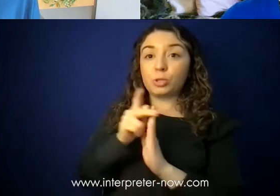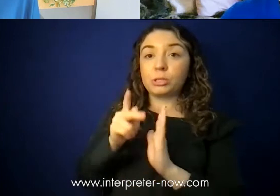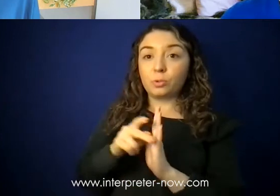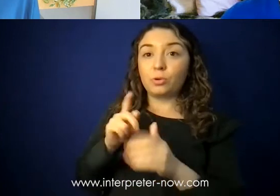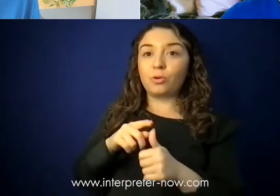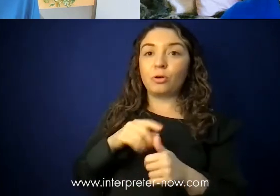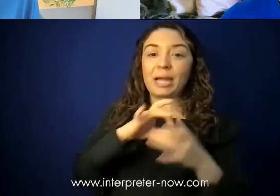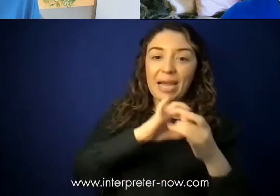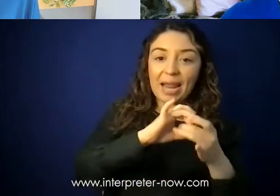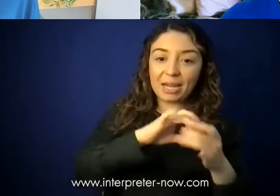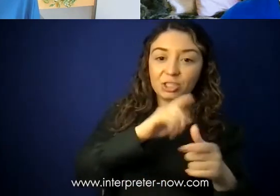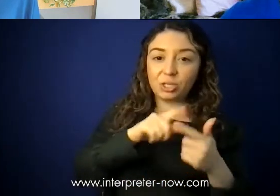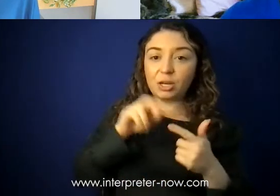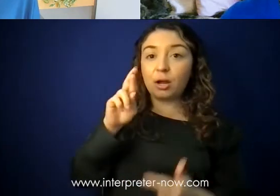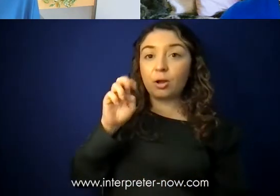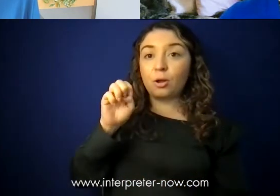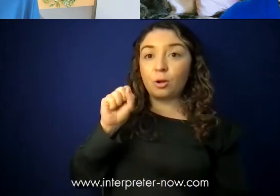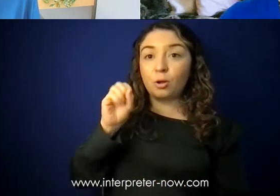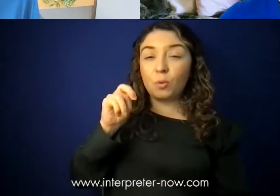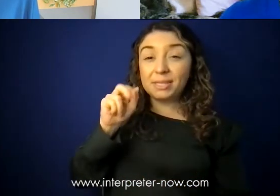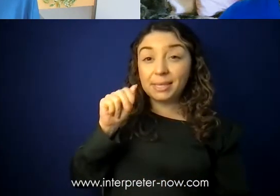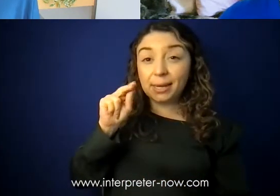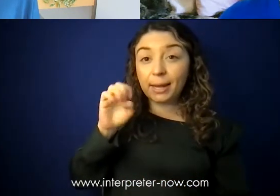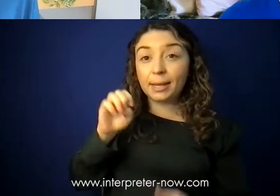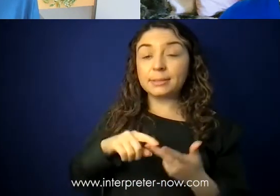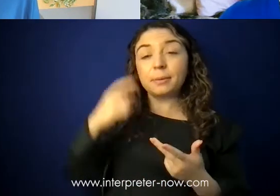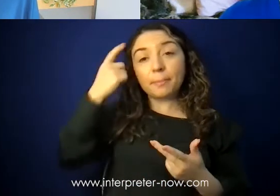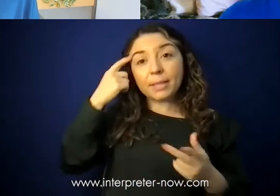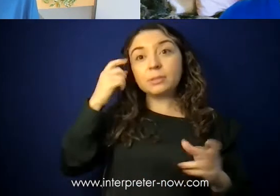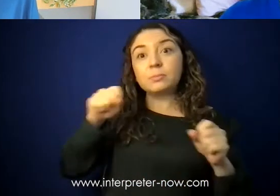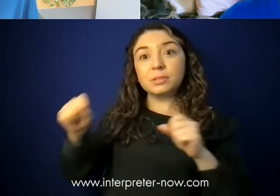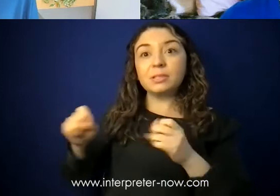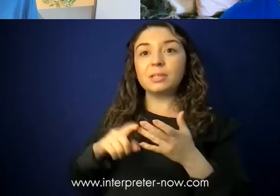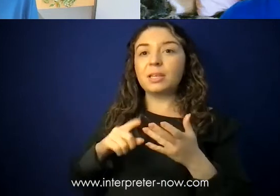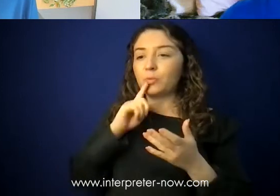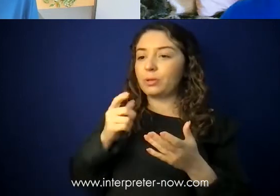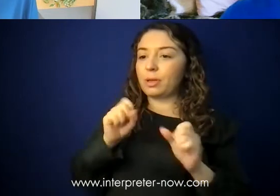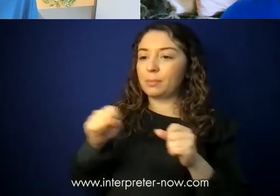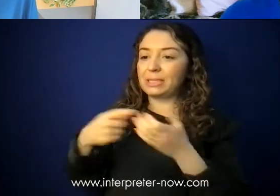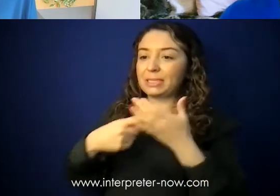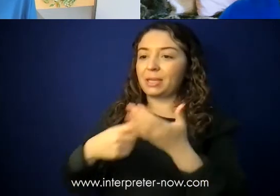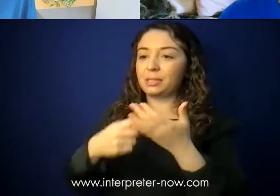resonance, mental well-being, and understanding the human condition.